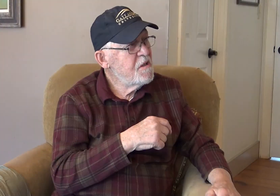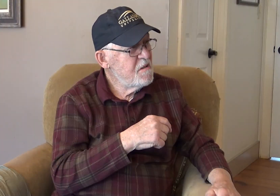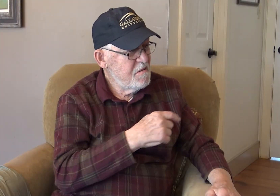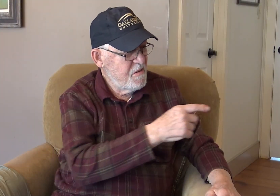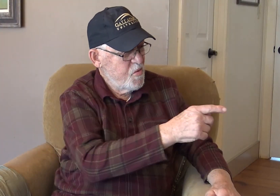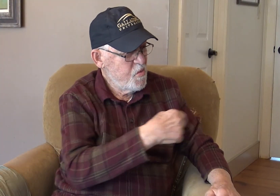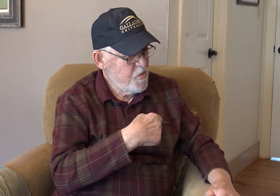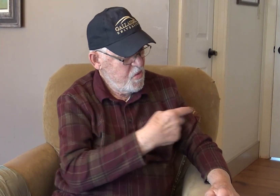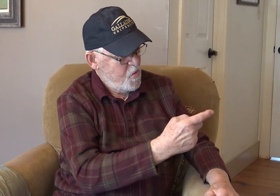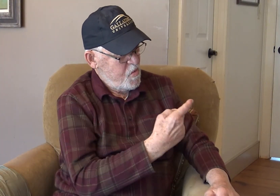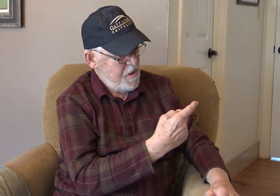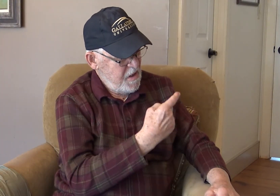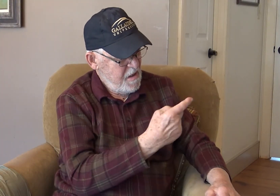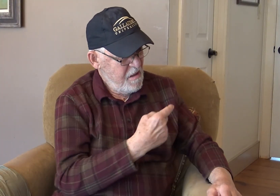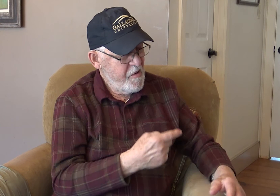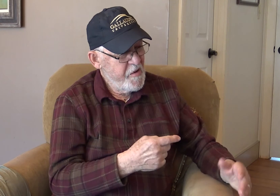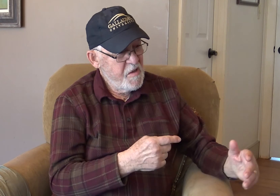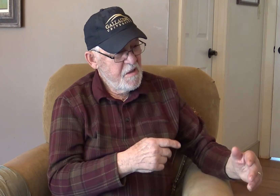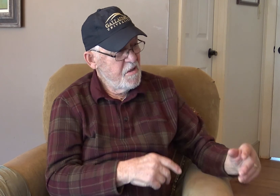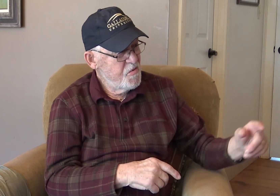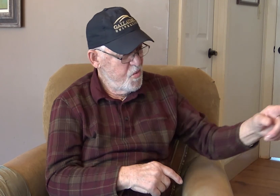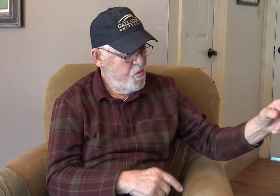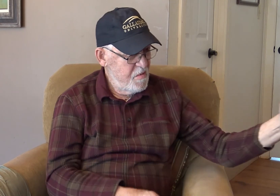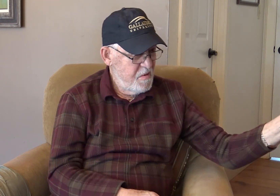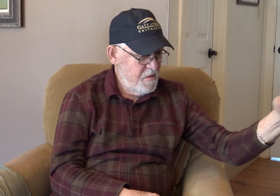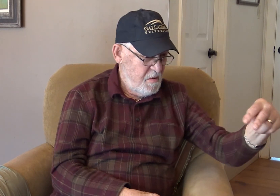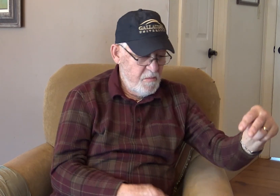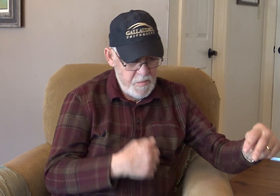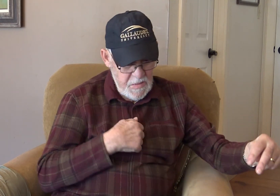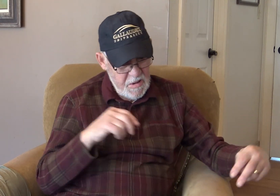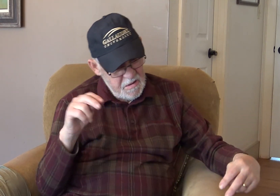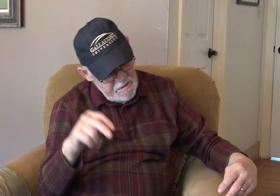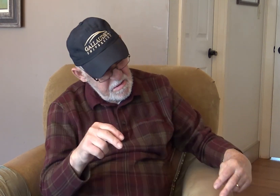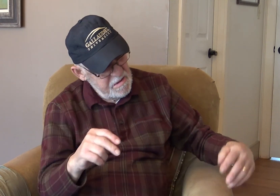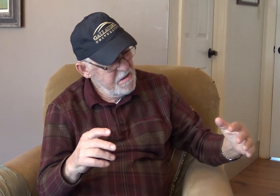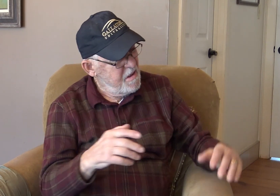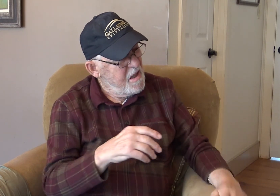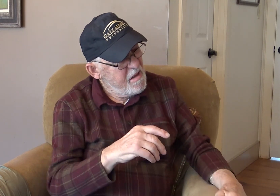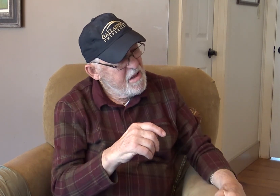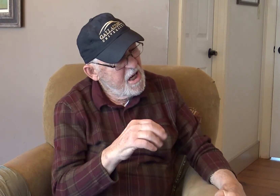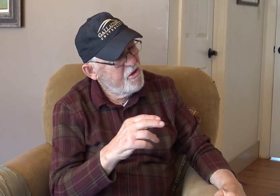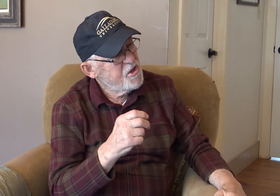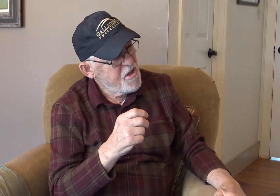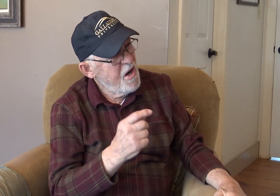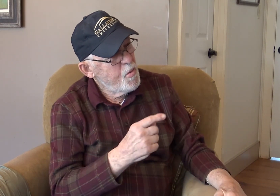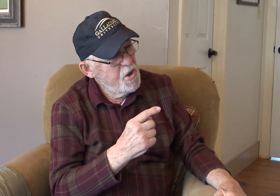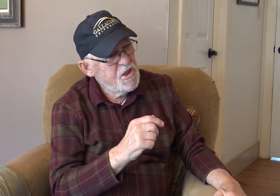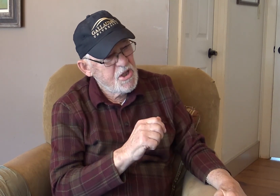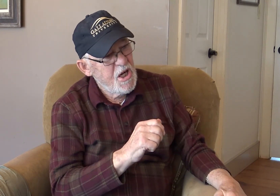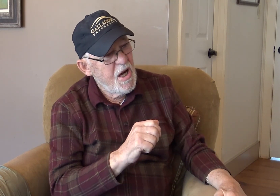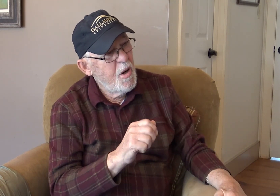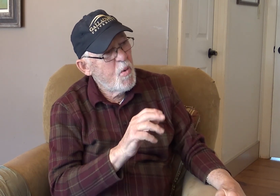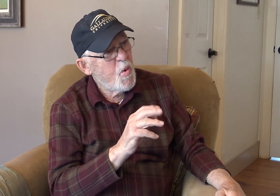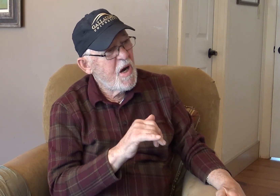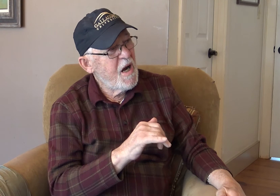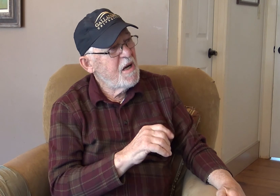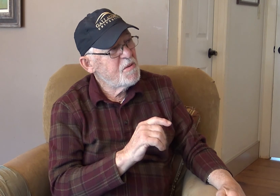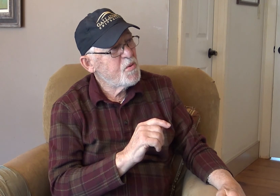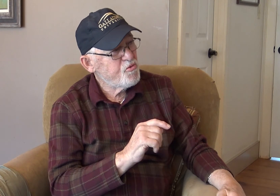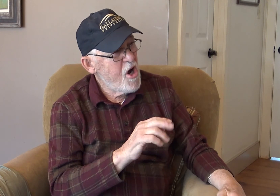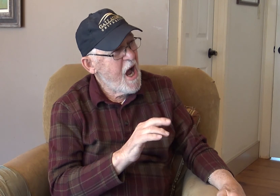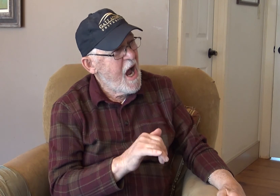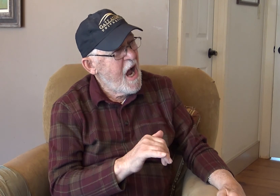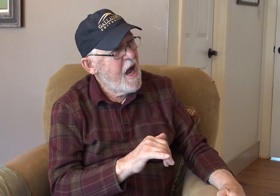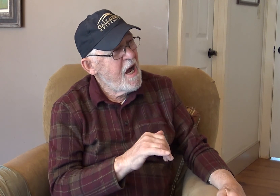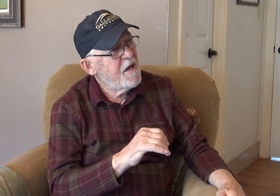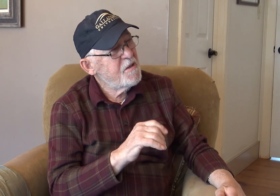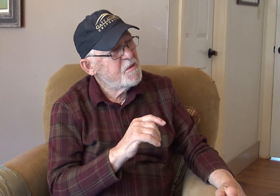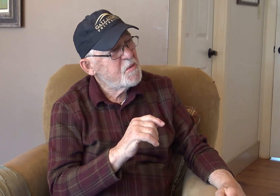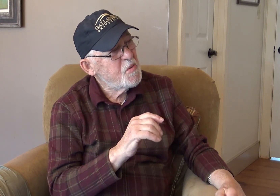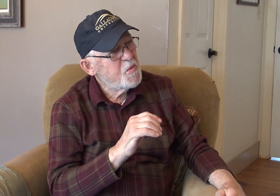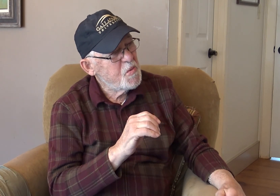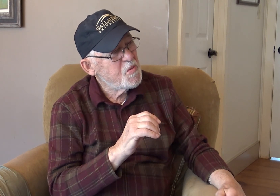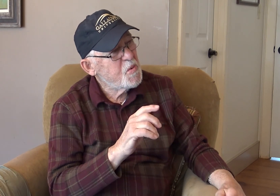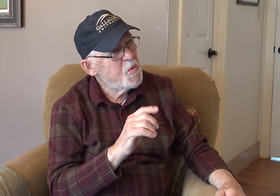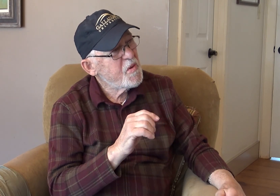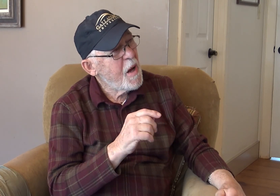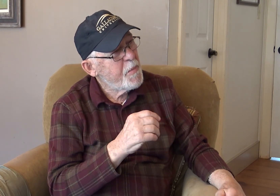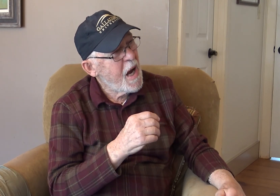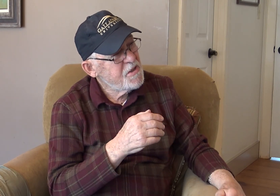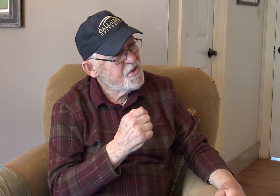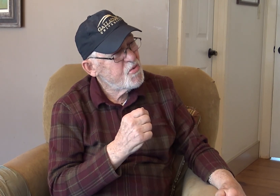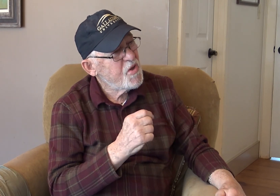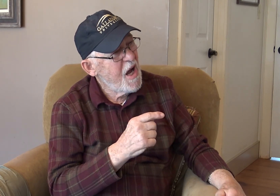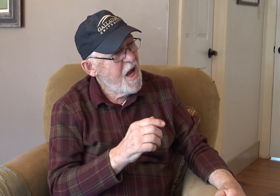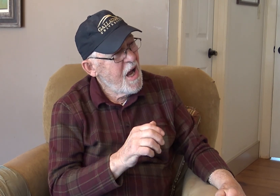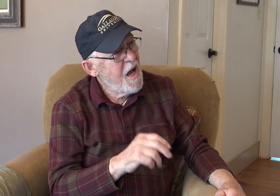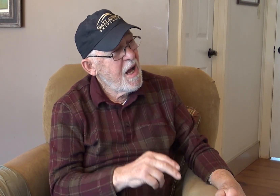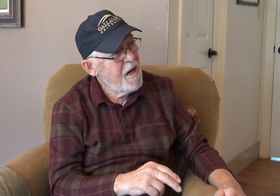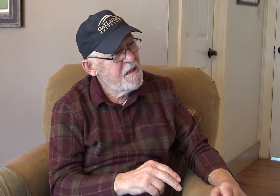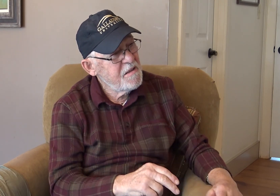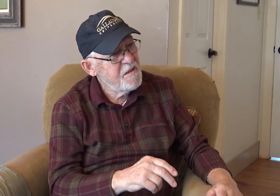We - you and I may have our own perspectives, but there's always a way to try to do the best we can